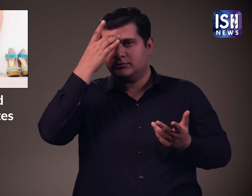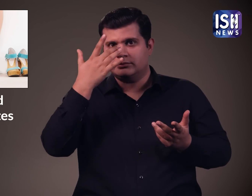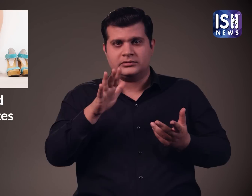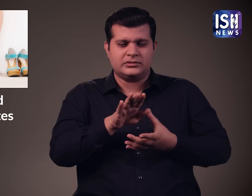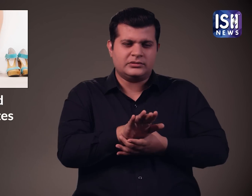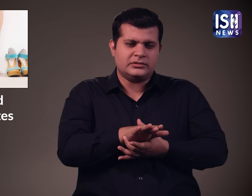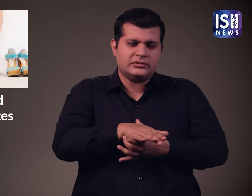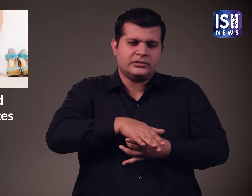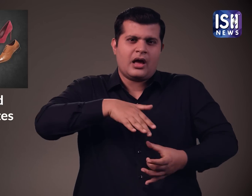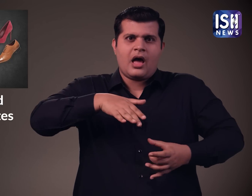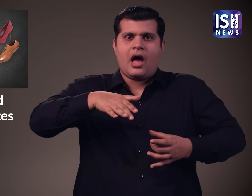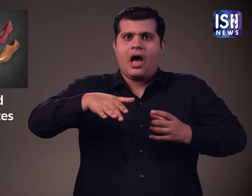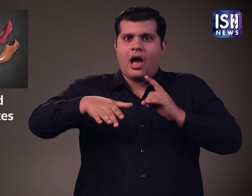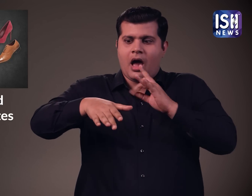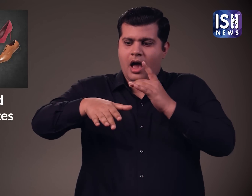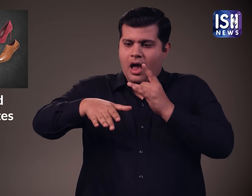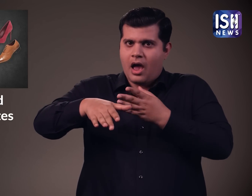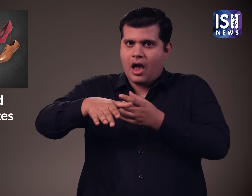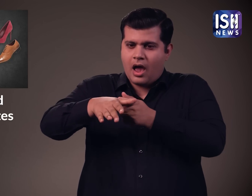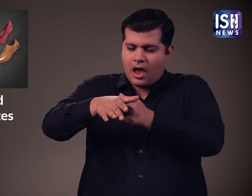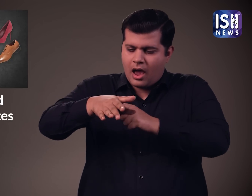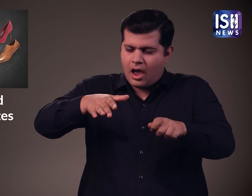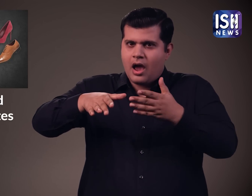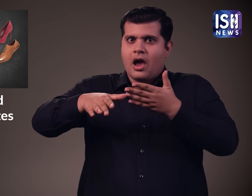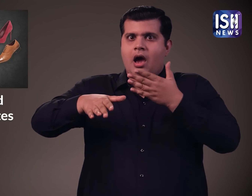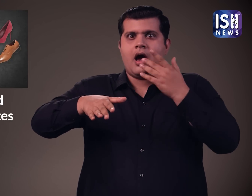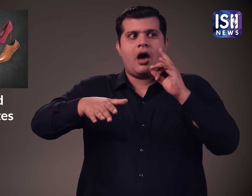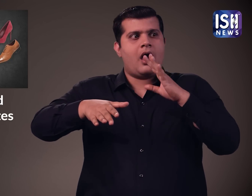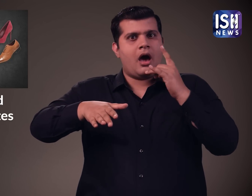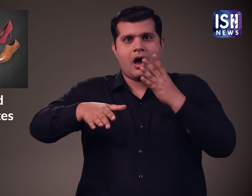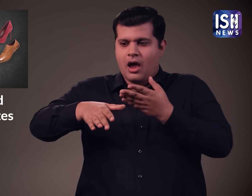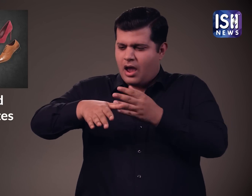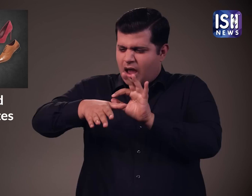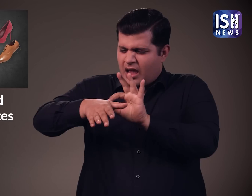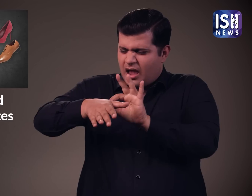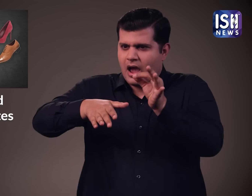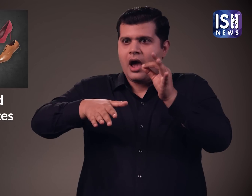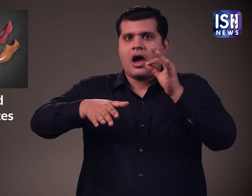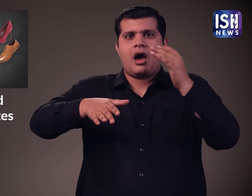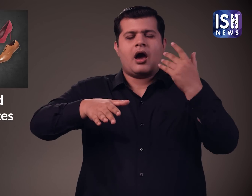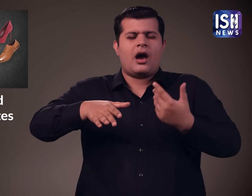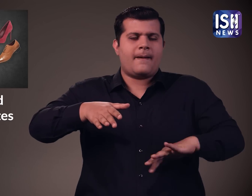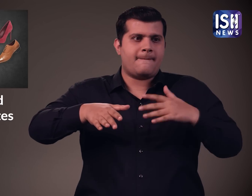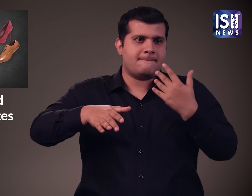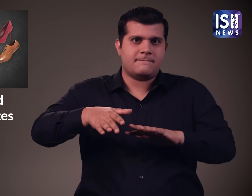While removing your leg from the shoe, you may scratch the heel and it is extremely painful.